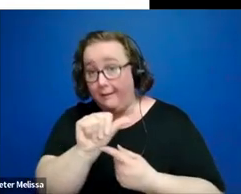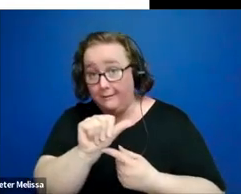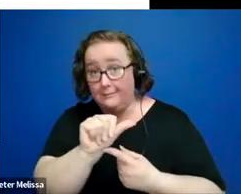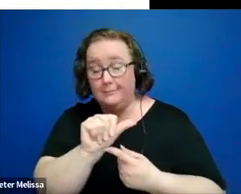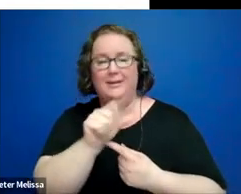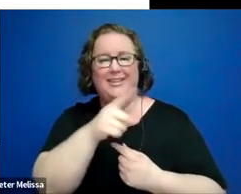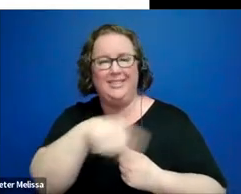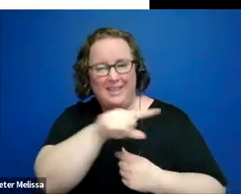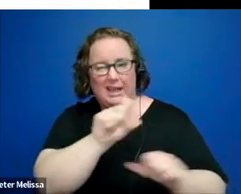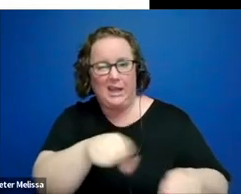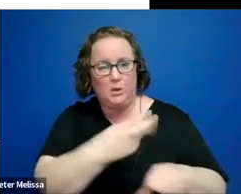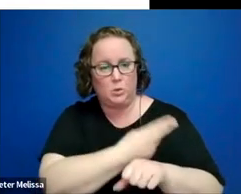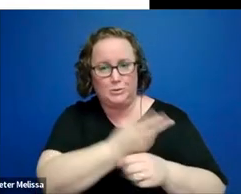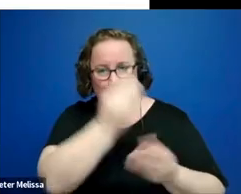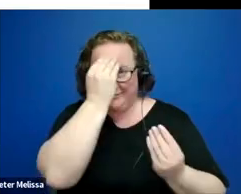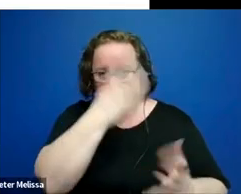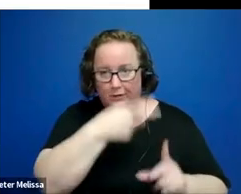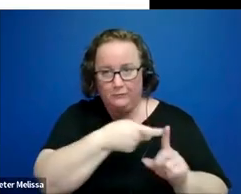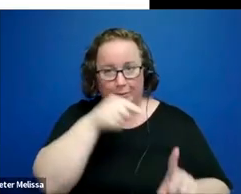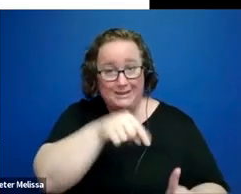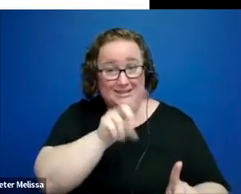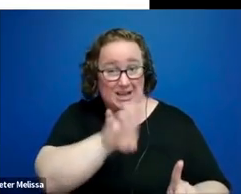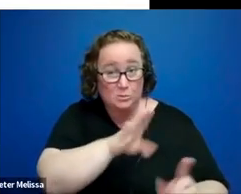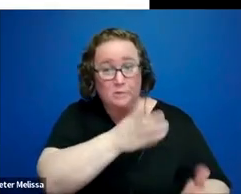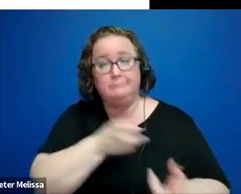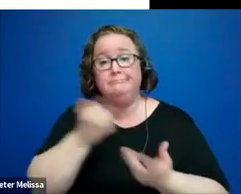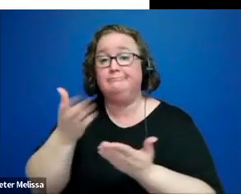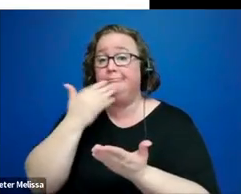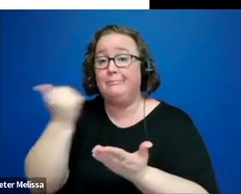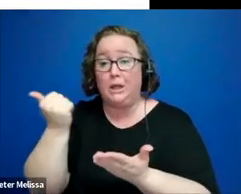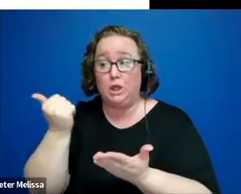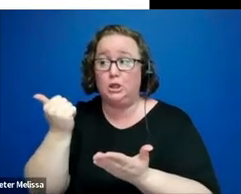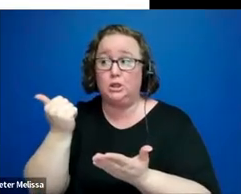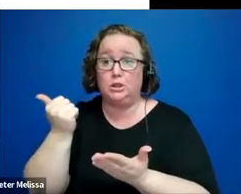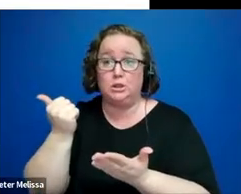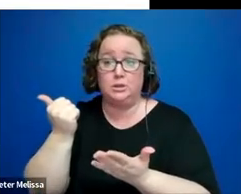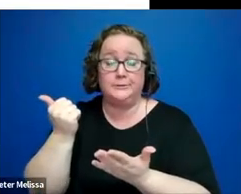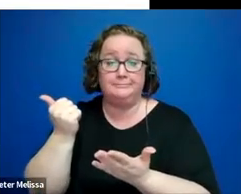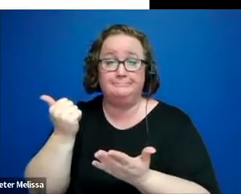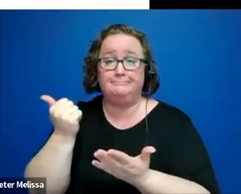the data in this dashboard to make cases for